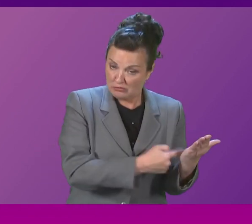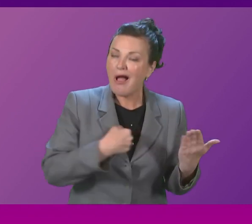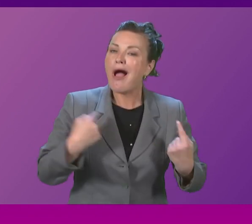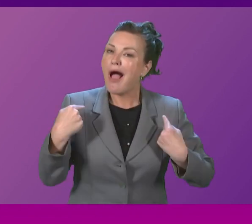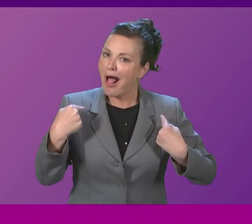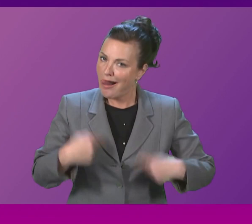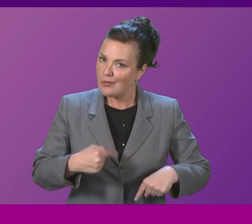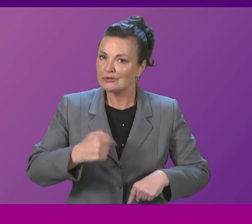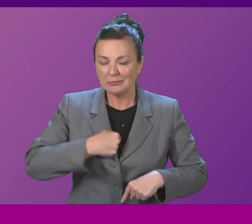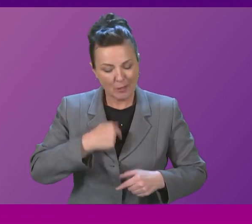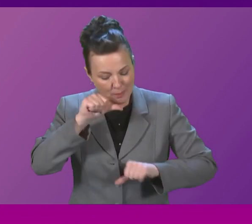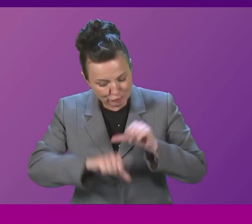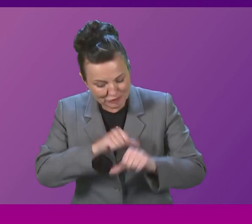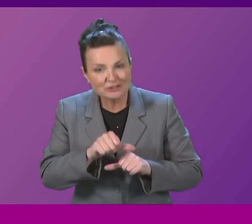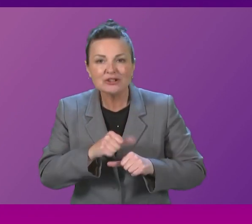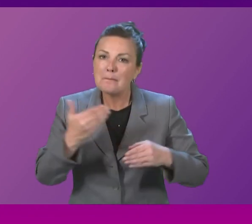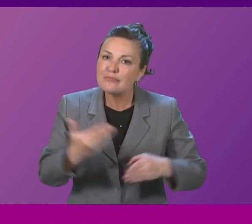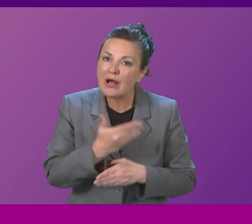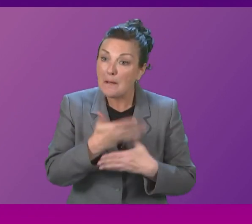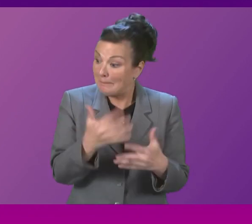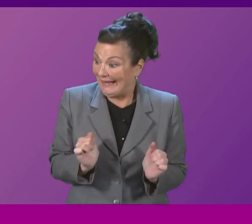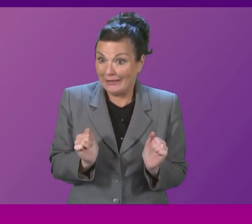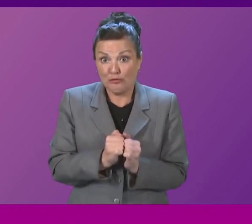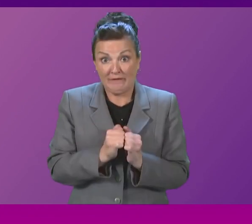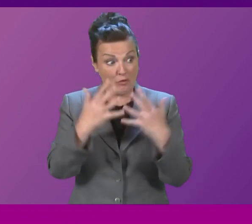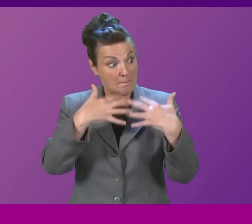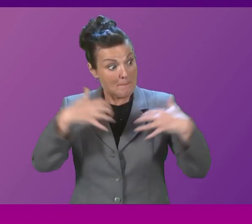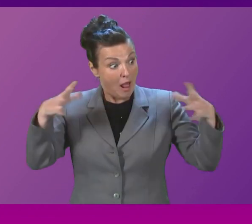and practices that Parliament itself has agreed.